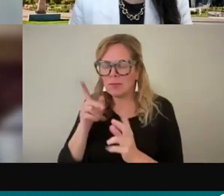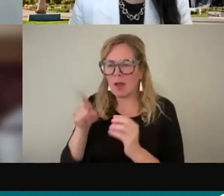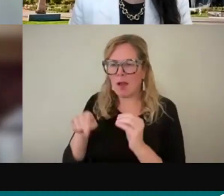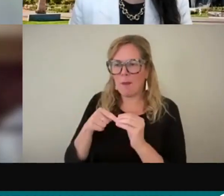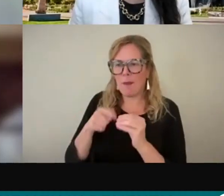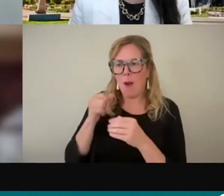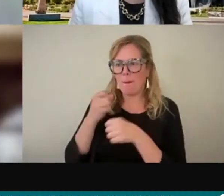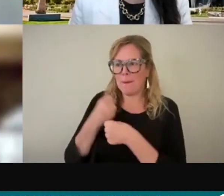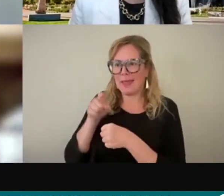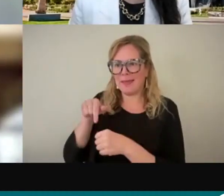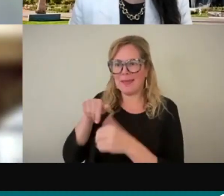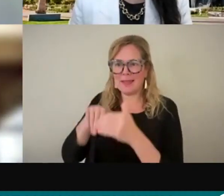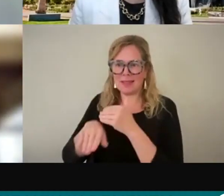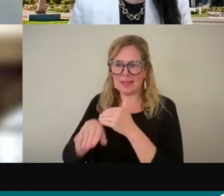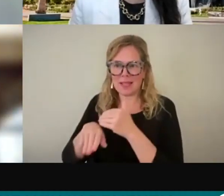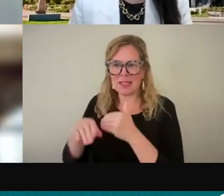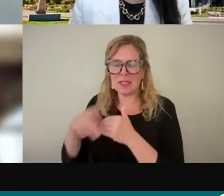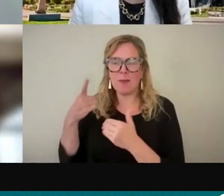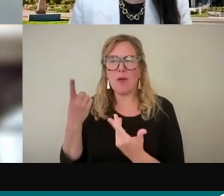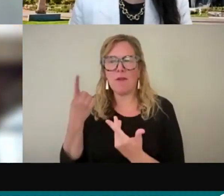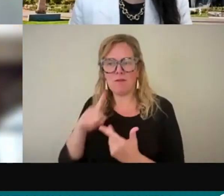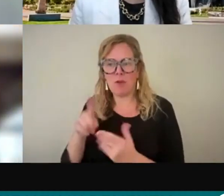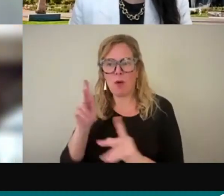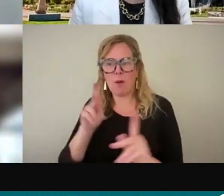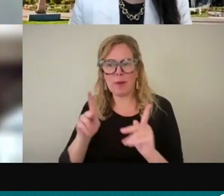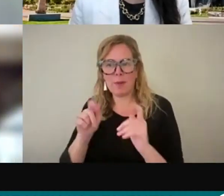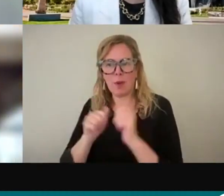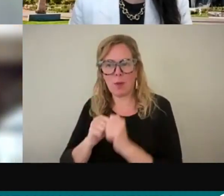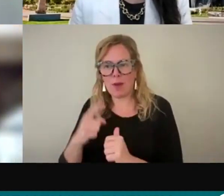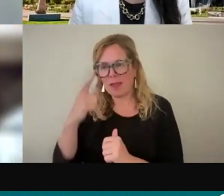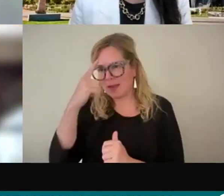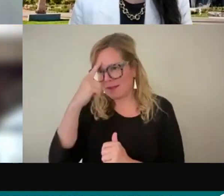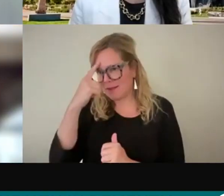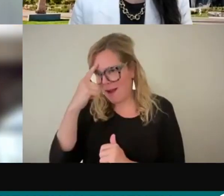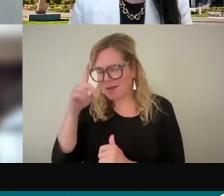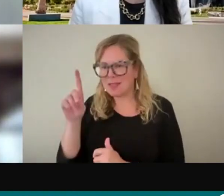you for your comment, we appreciate and share your enthusiasm with us. How is the